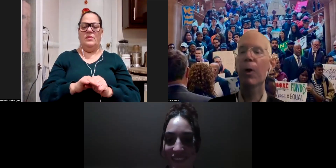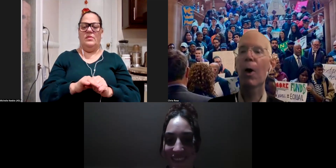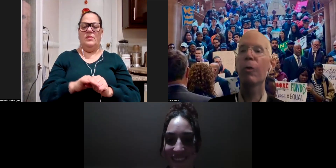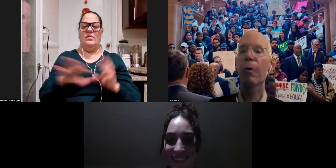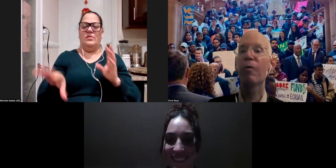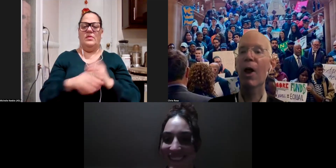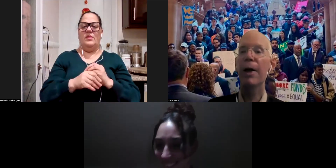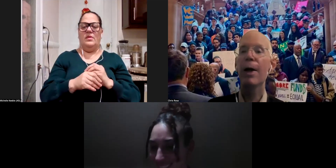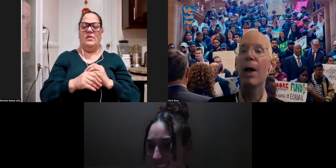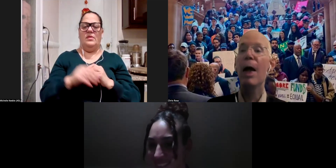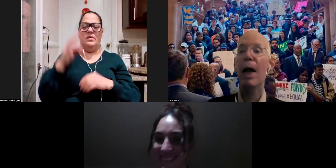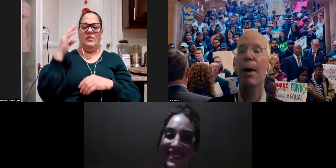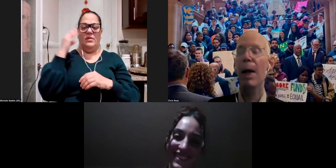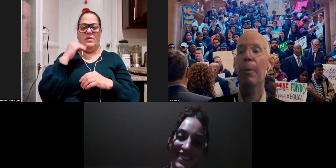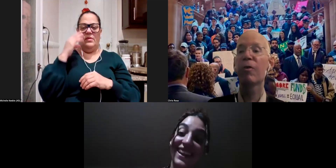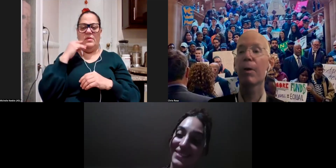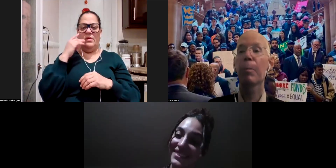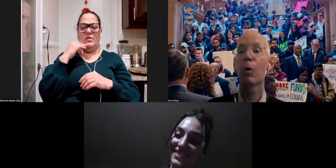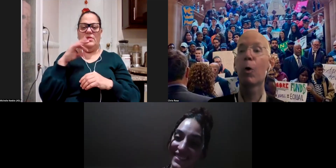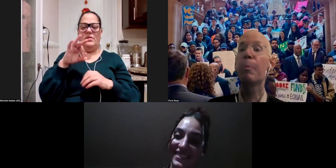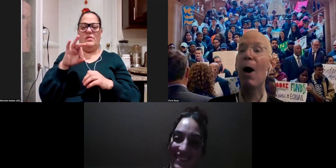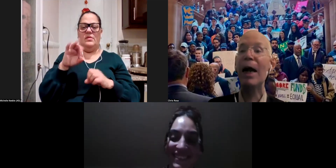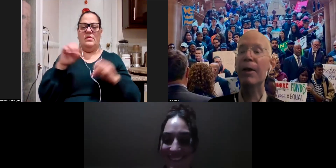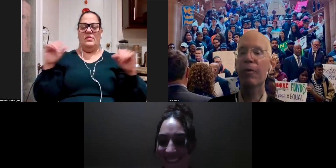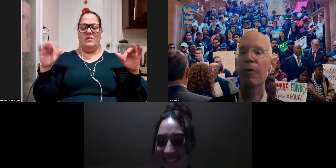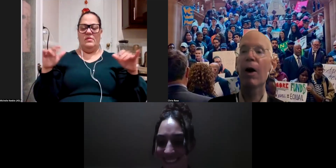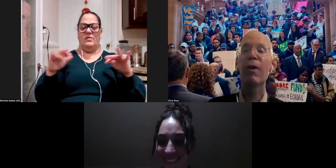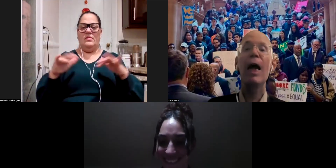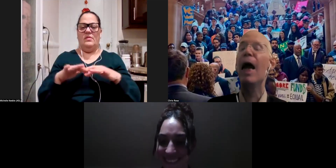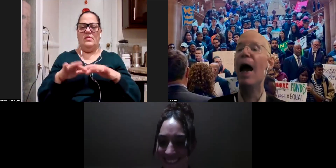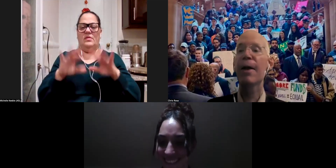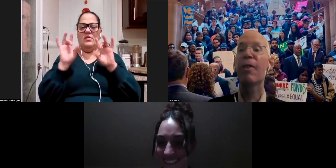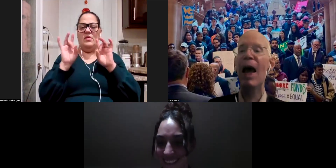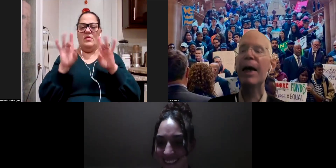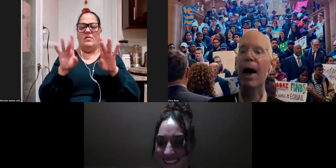to go through a flood. It was good practice for us. And thank